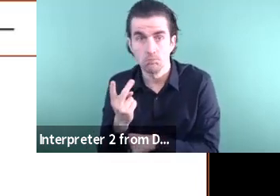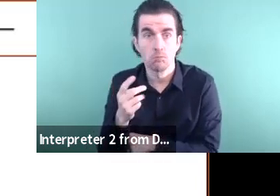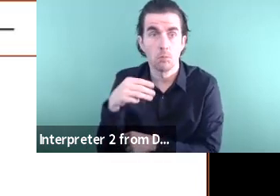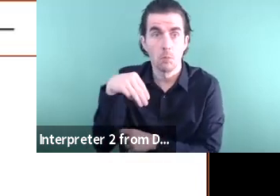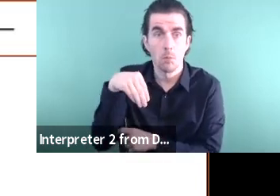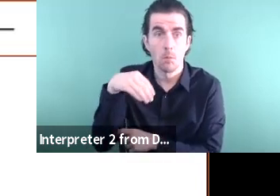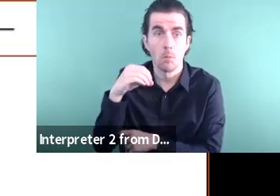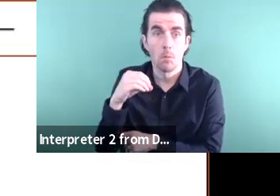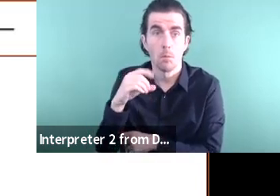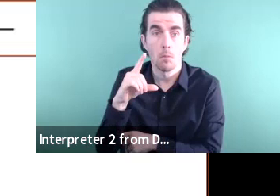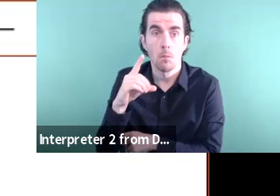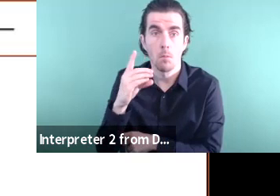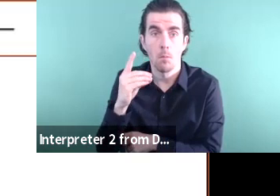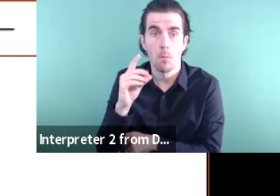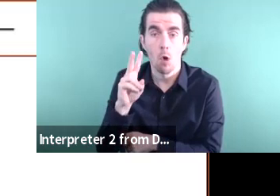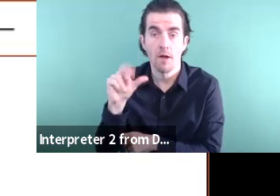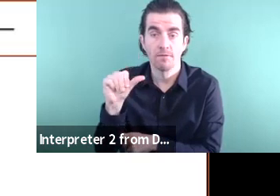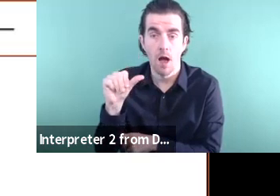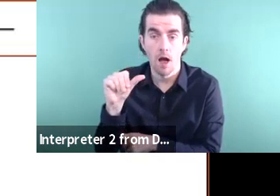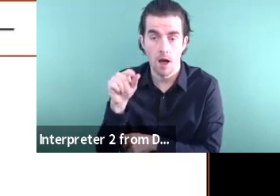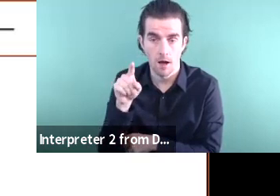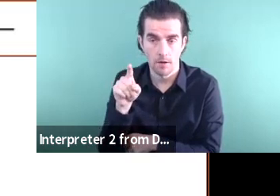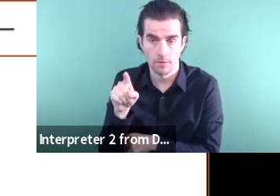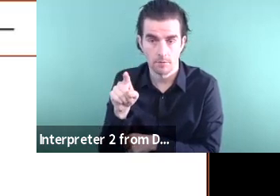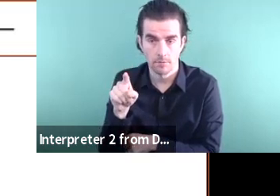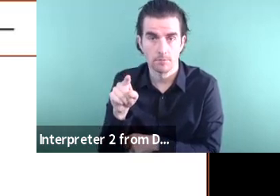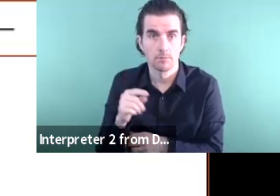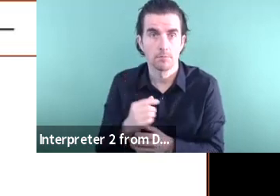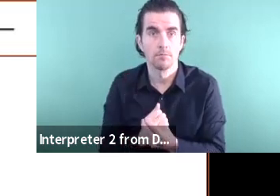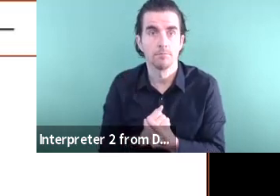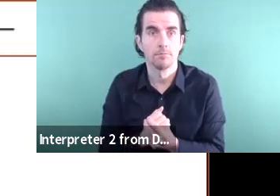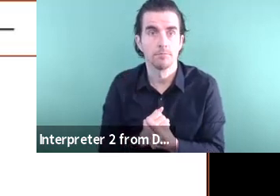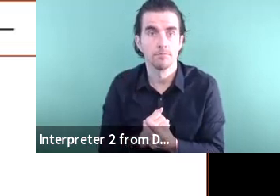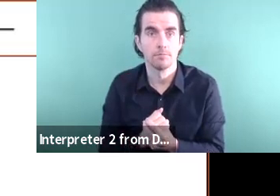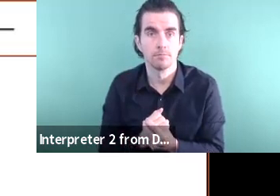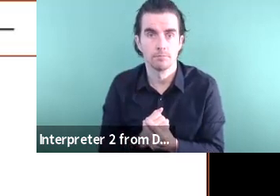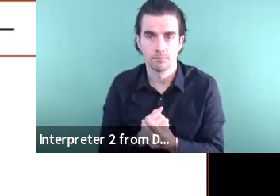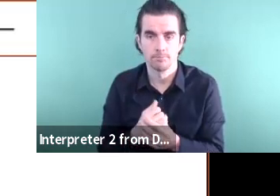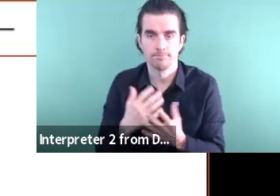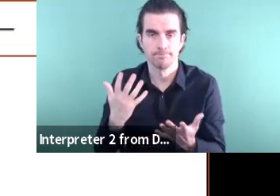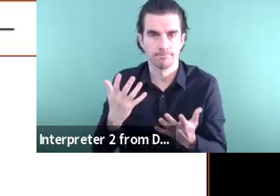has an income below a certain threshold. Once again, the first step was to estimate